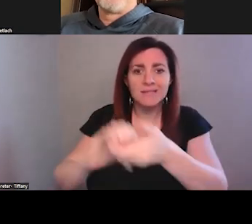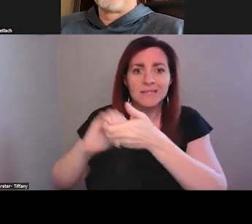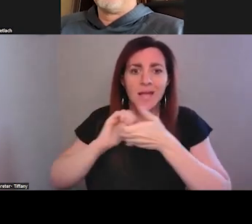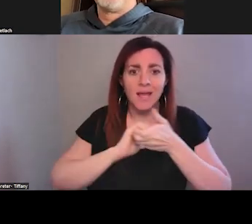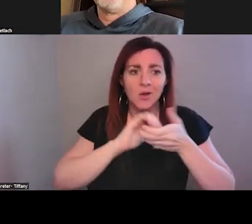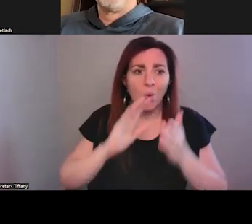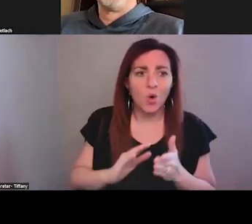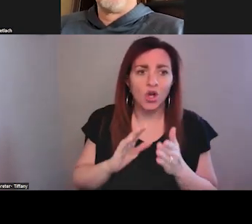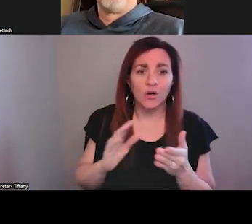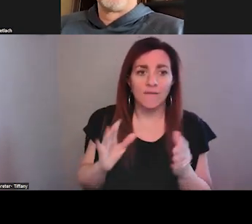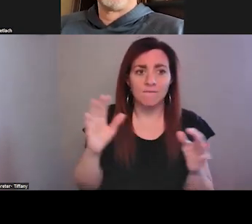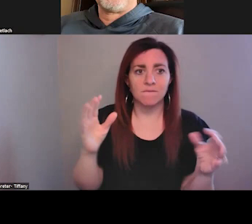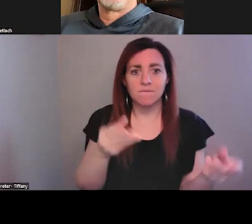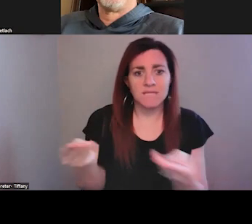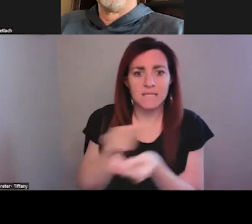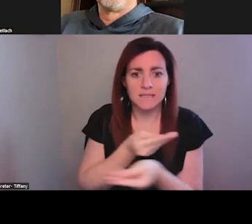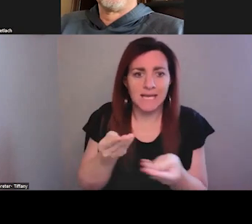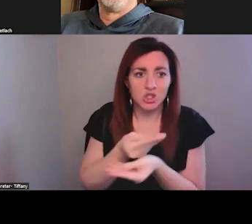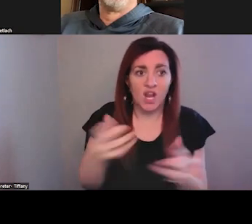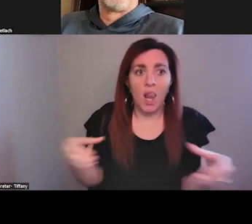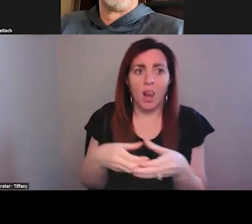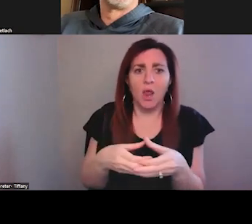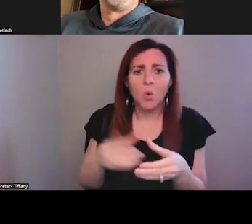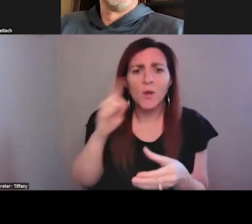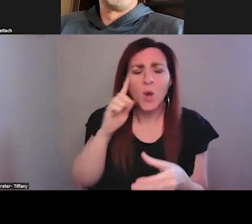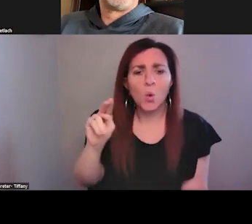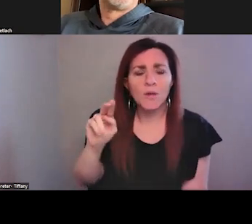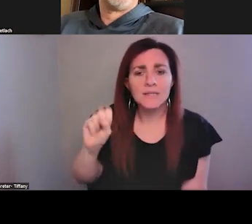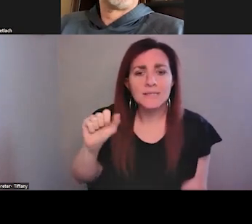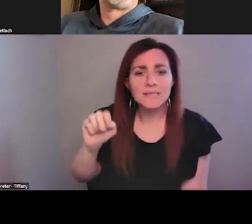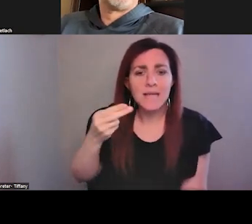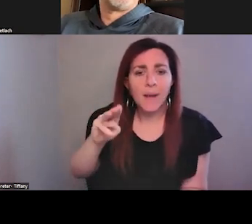FROM RICHARD IN TERMS OF CONVENING PARTNERS. MEDICAID CAN SERVE